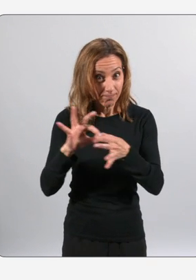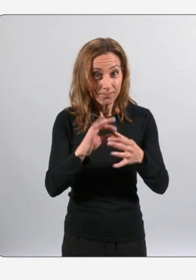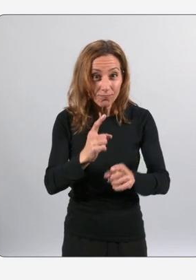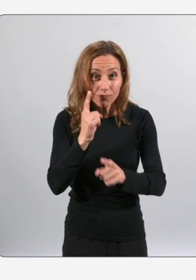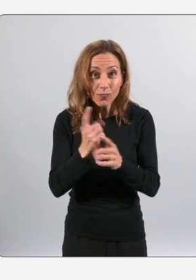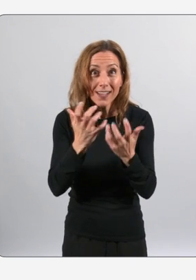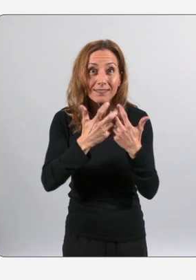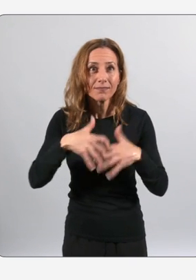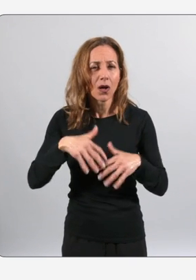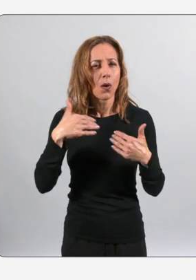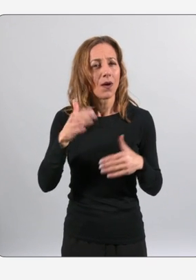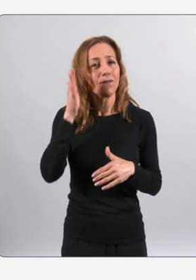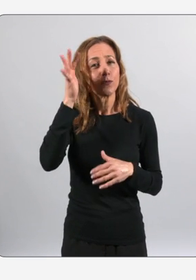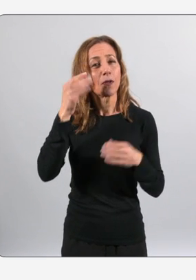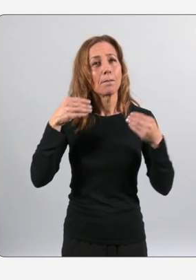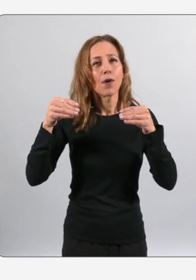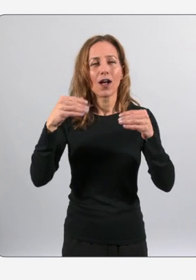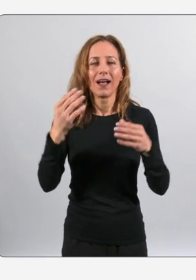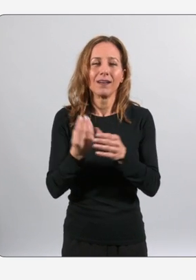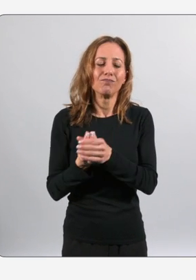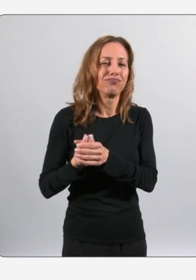together. Thank you for joining us at